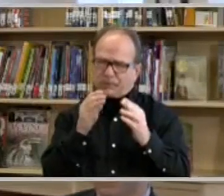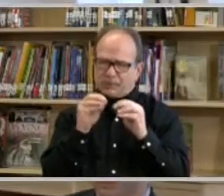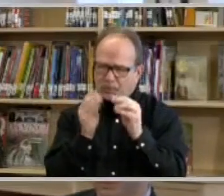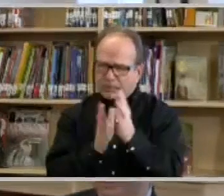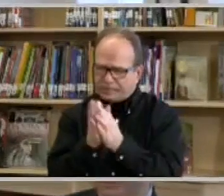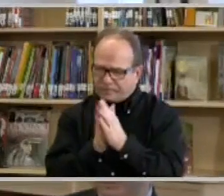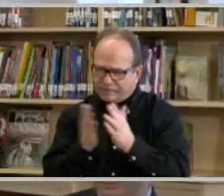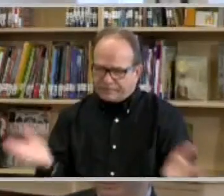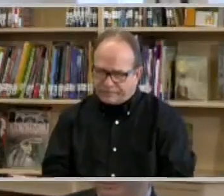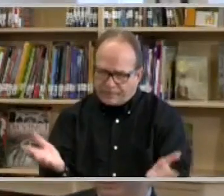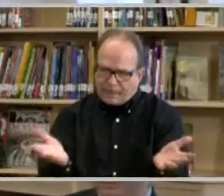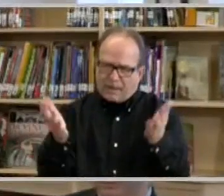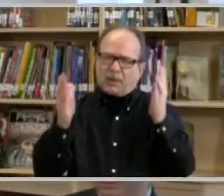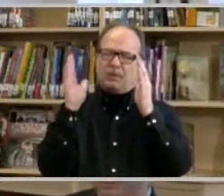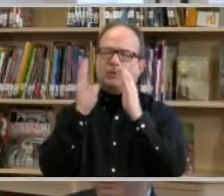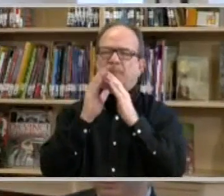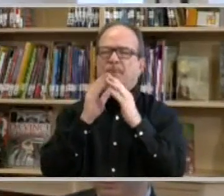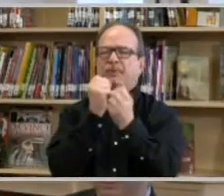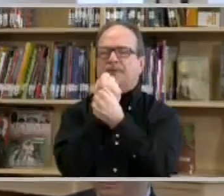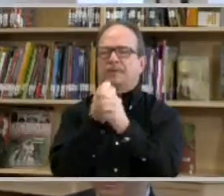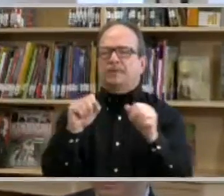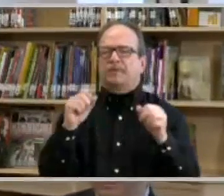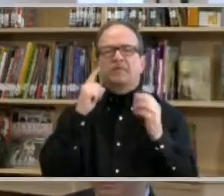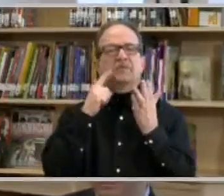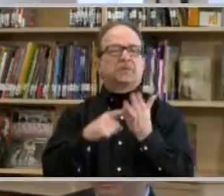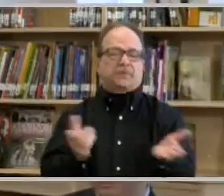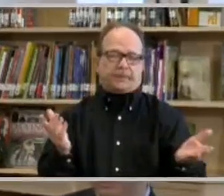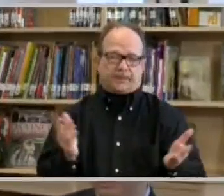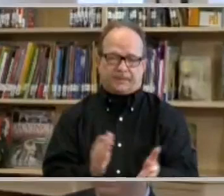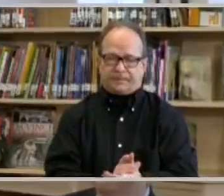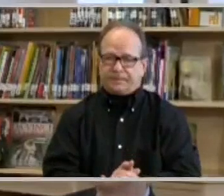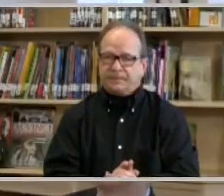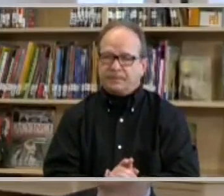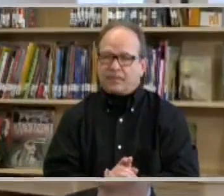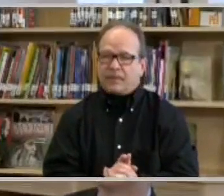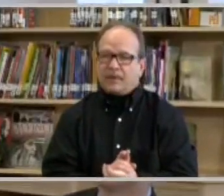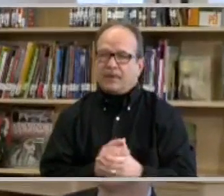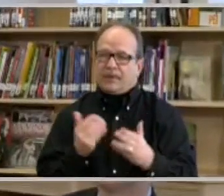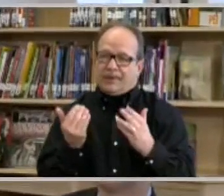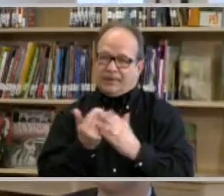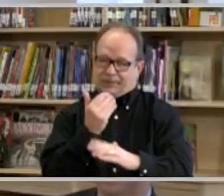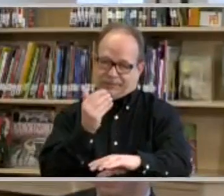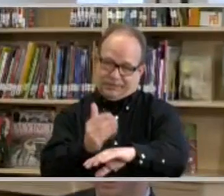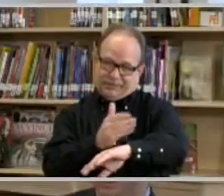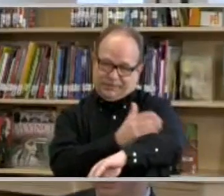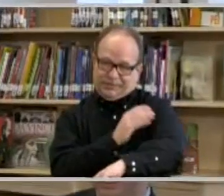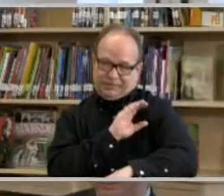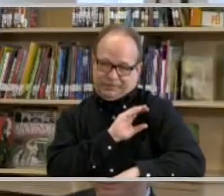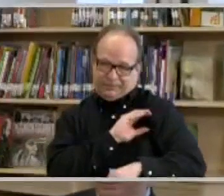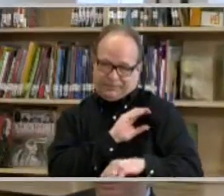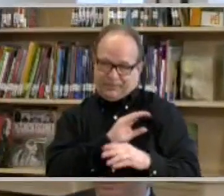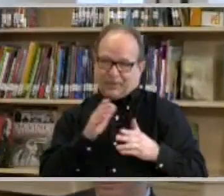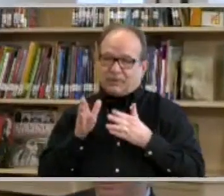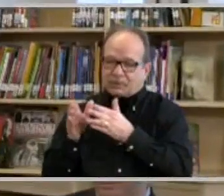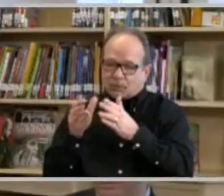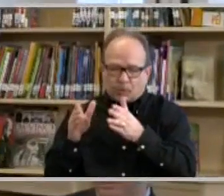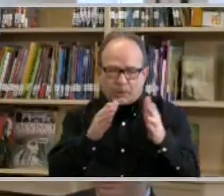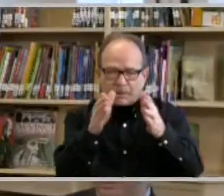STEPS TO DOUBLE DOWN ON WHAT WE KNOW IS WORKING TO MAKE OUR CITY SAFER. FOR EXAMPLE, WE RECENTLY